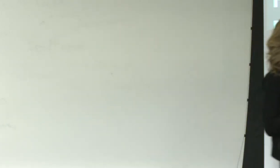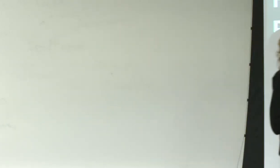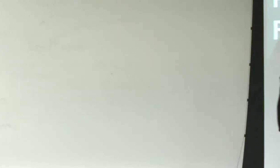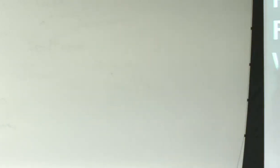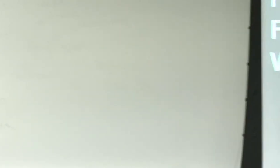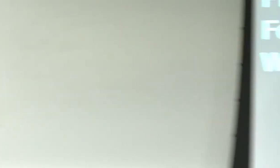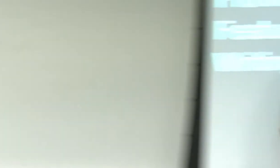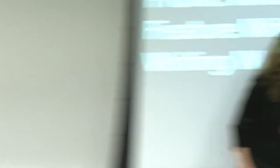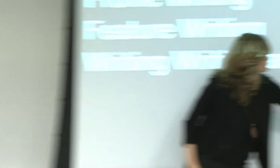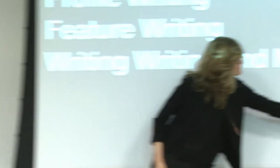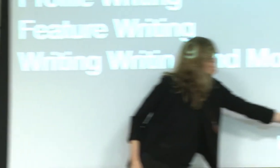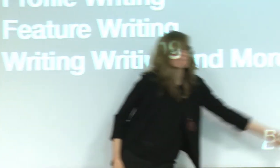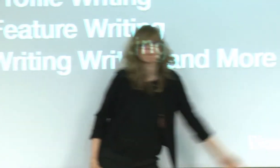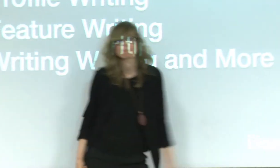AND WHAT'S HAPPENING TO MY BOOK-O-METER?